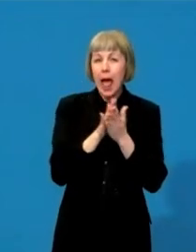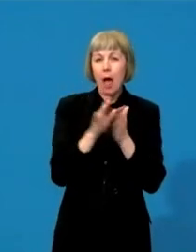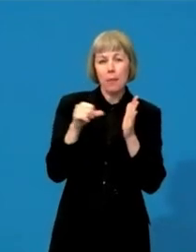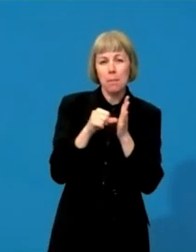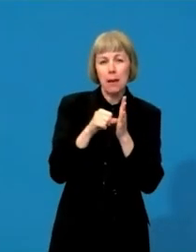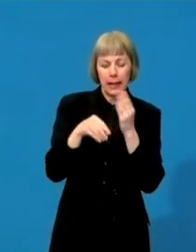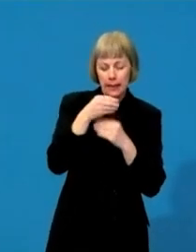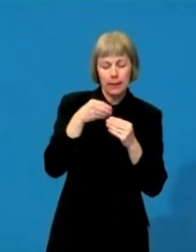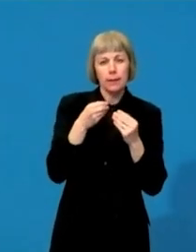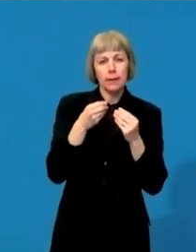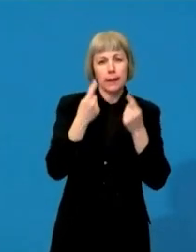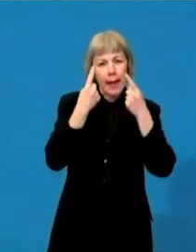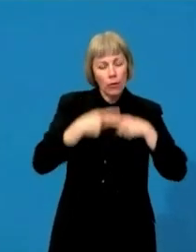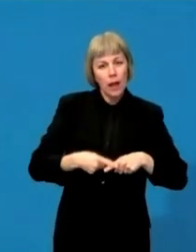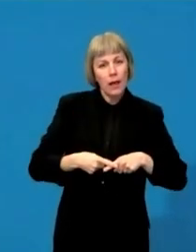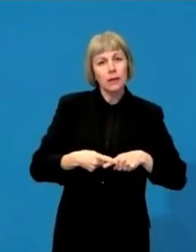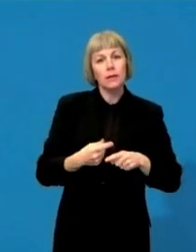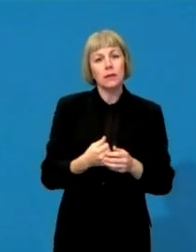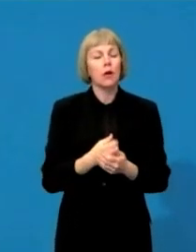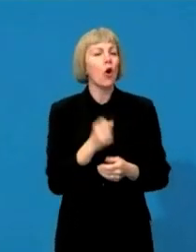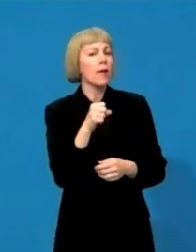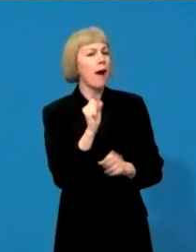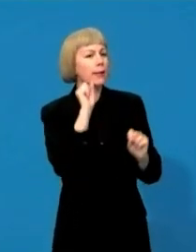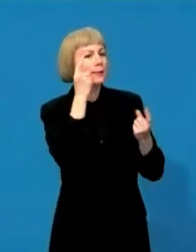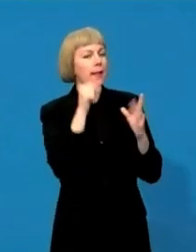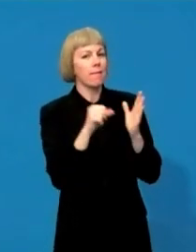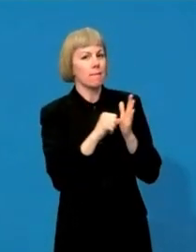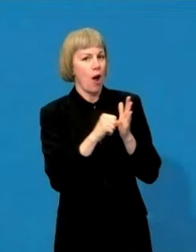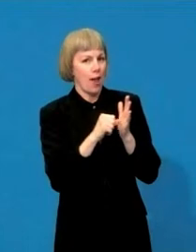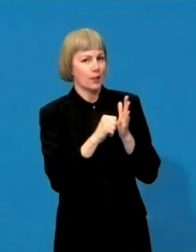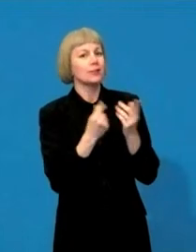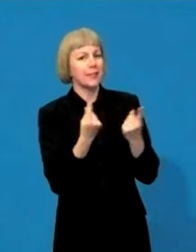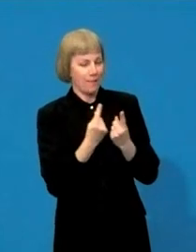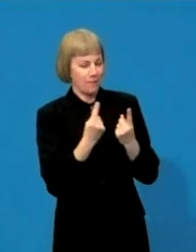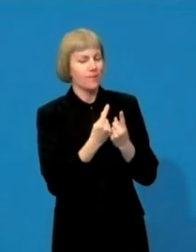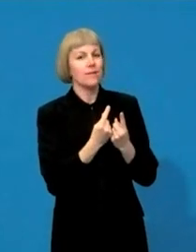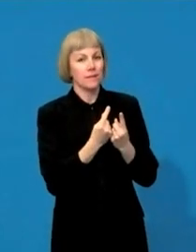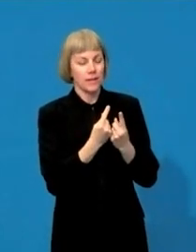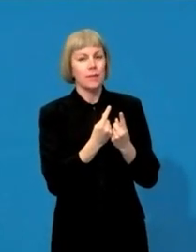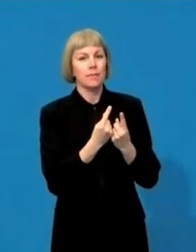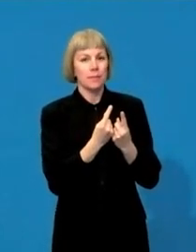Yeah, I - I understand that side of it, and I understand - because it's very